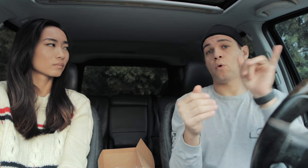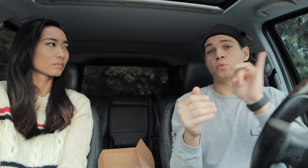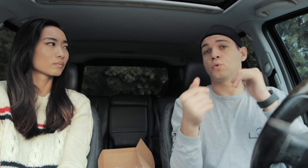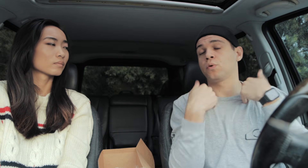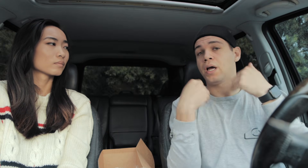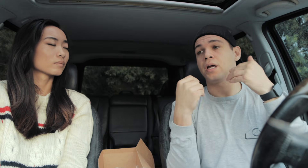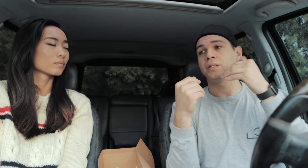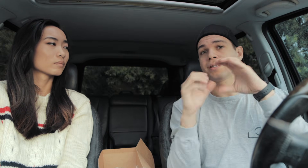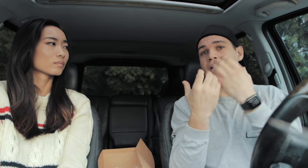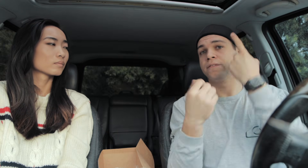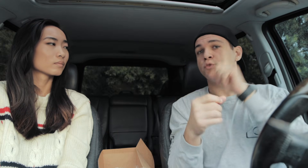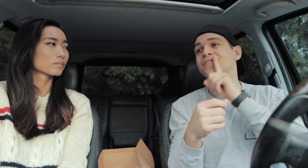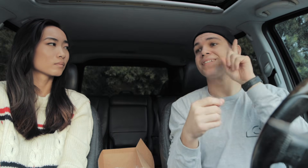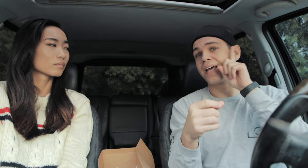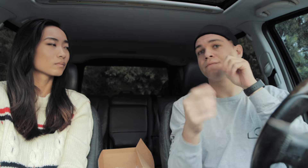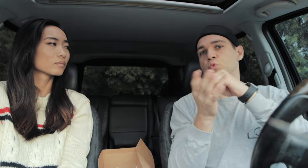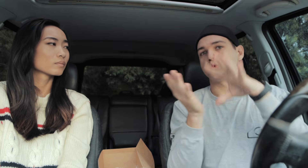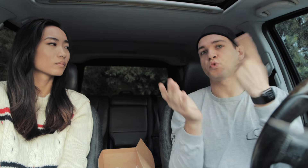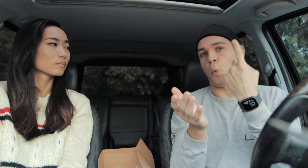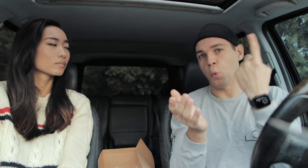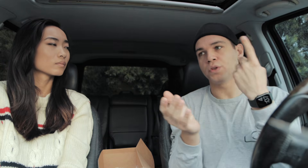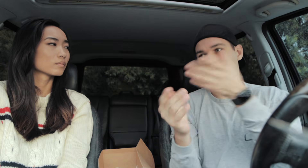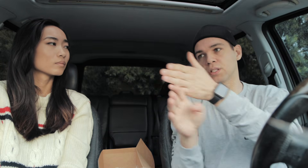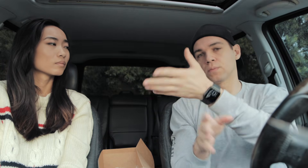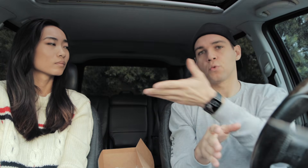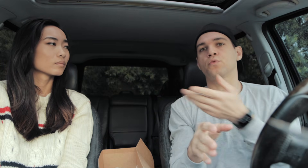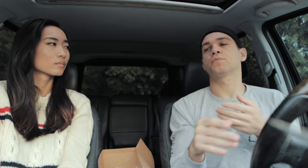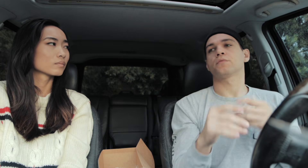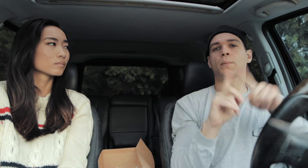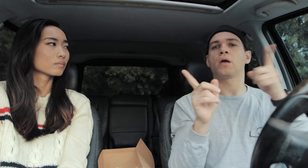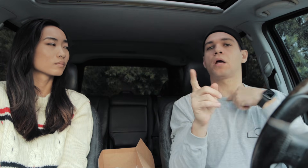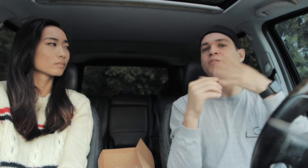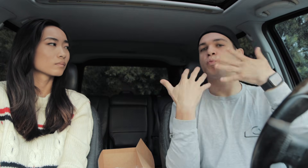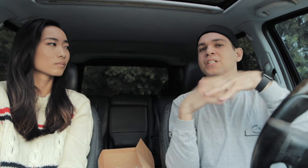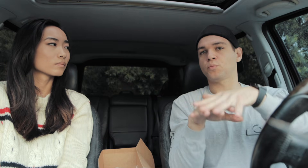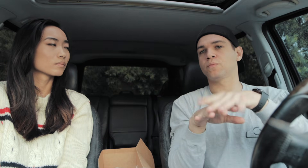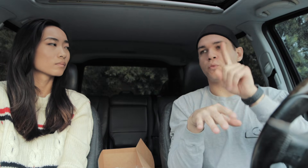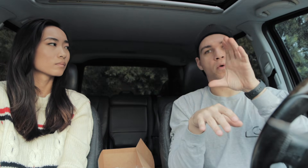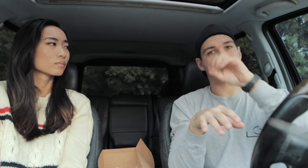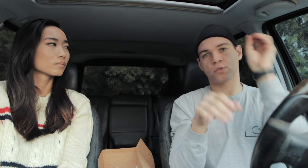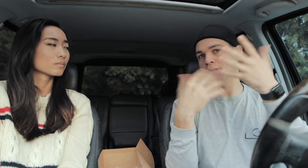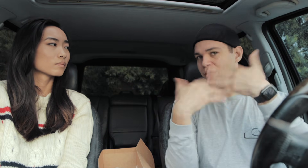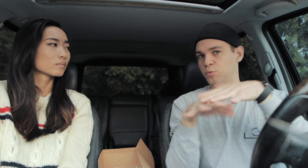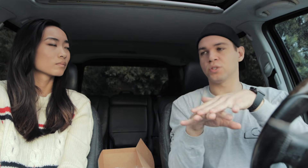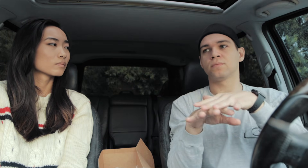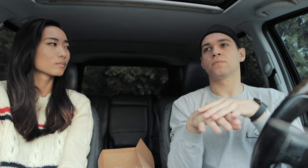they also had a class for deaf students only but I was 100% mainstream